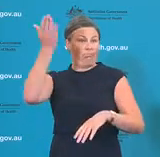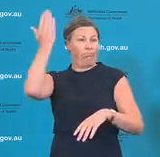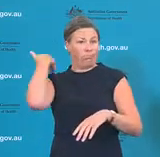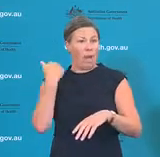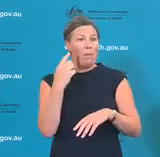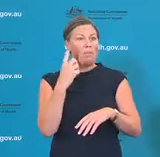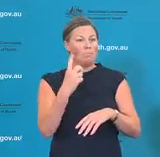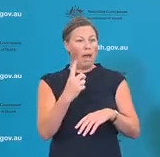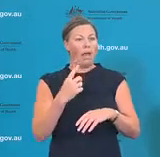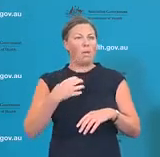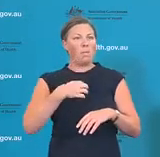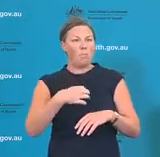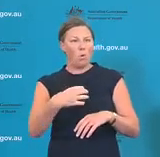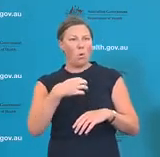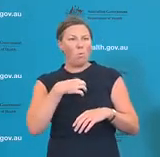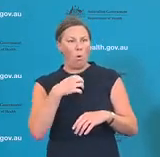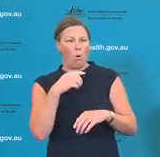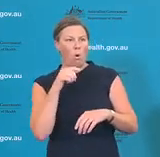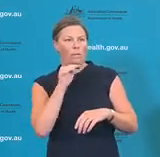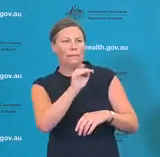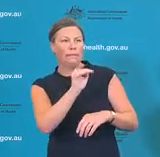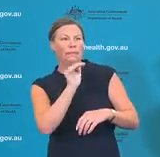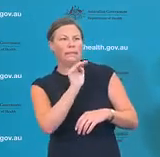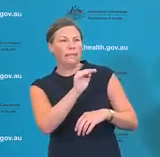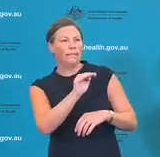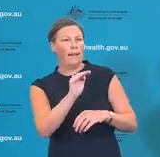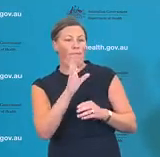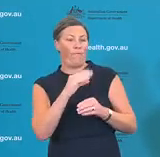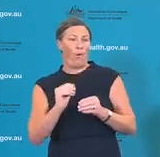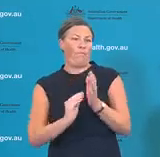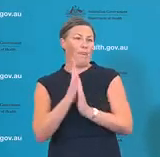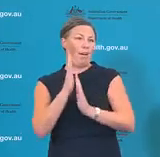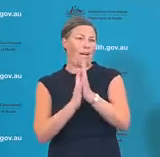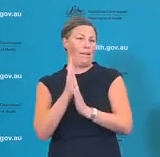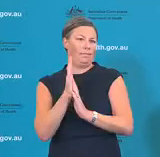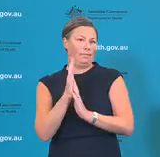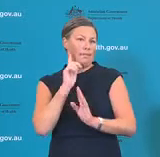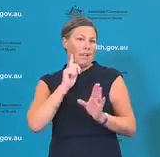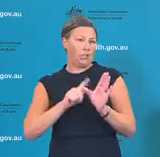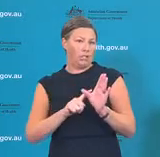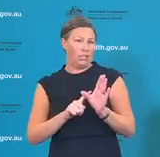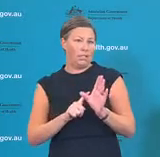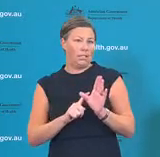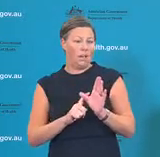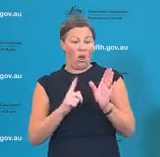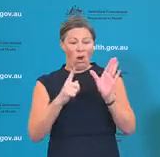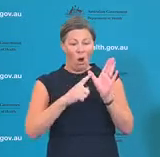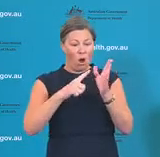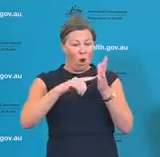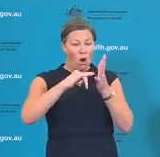deployed in Australia. so AUSMAT can do almost anything it's asked. AUSMAT is as